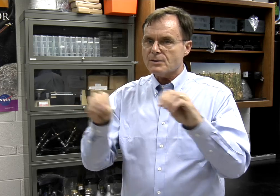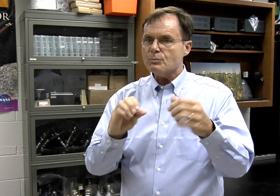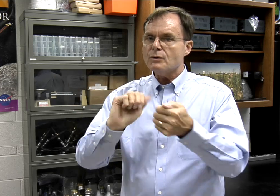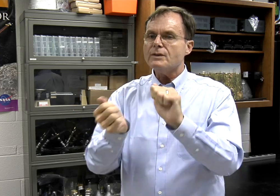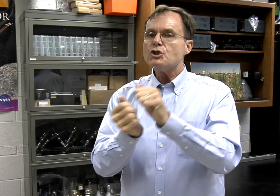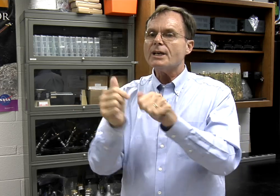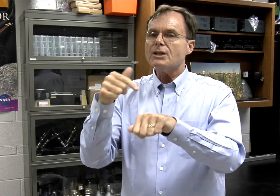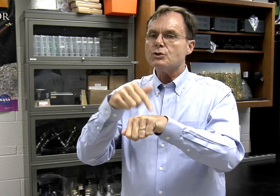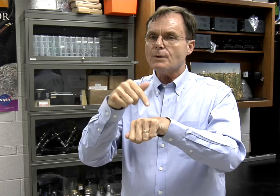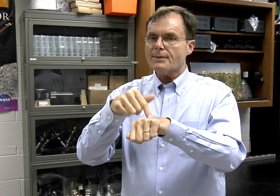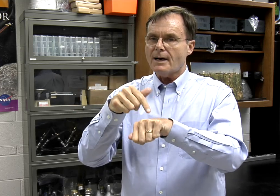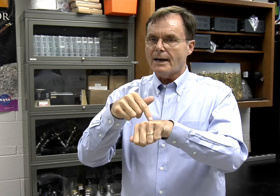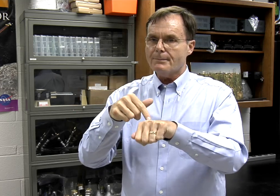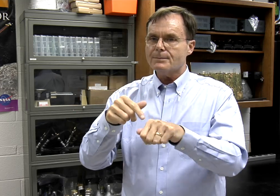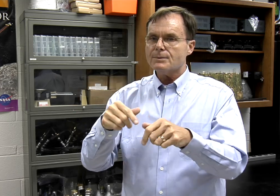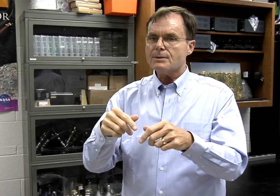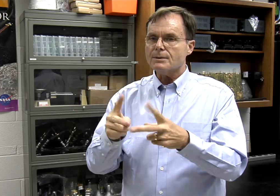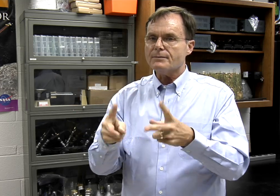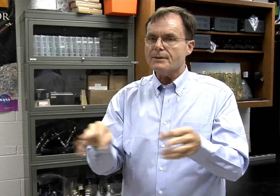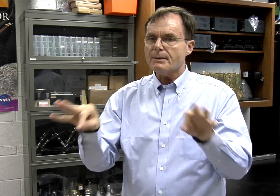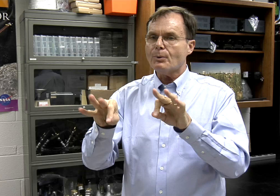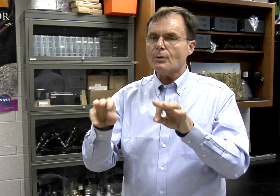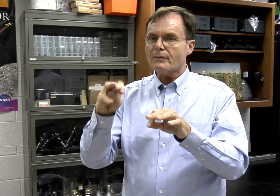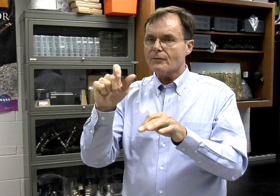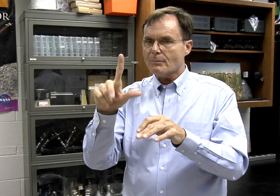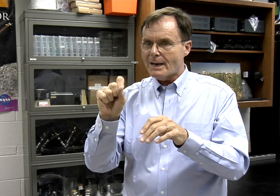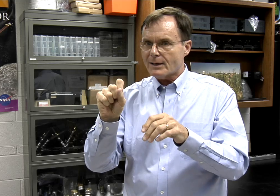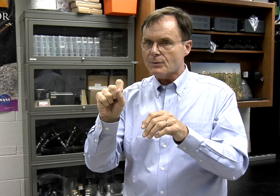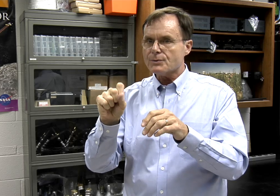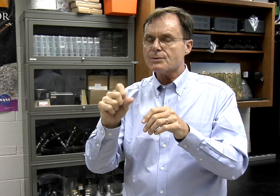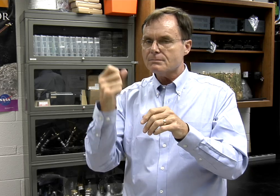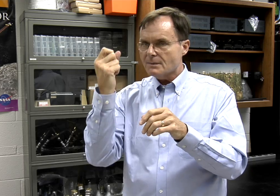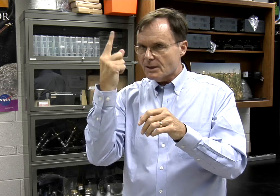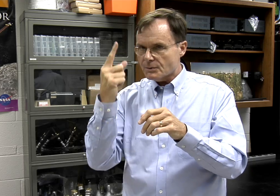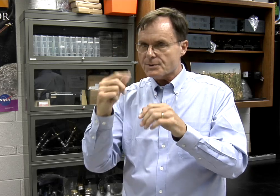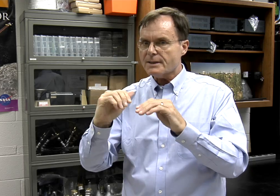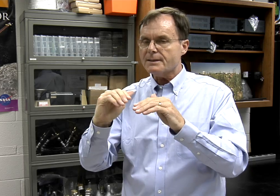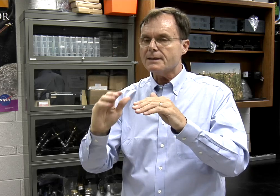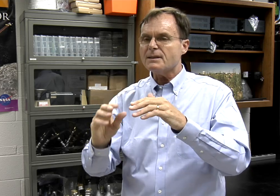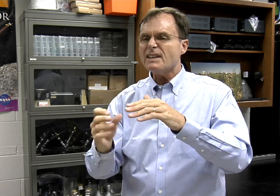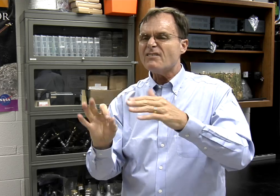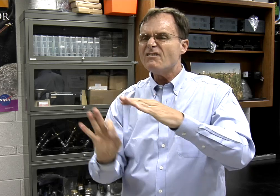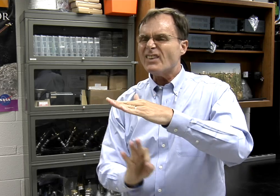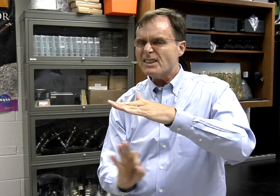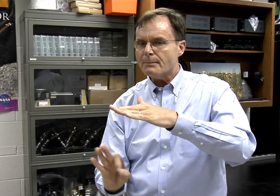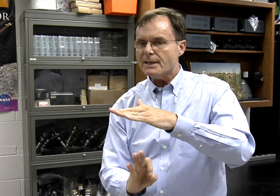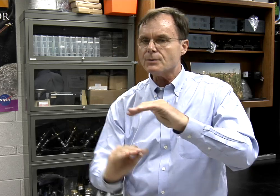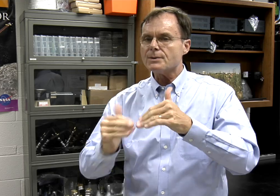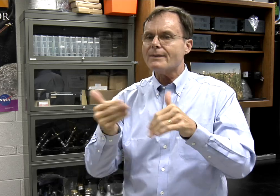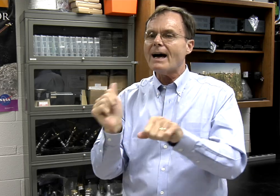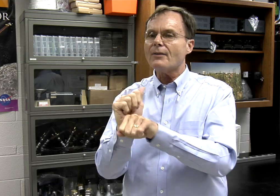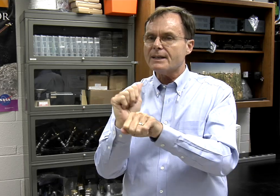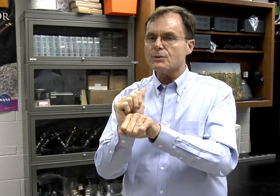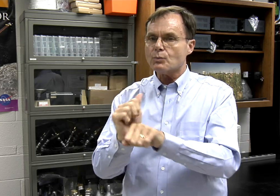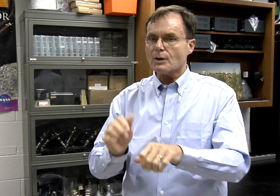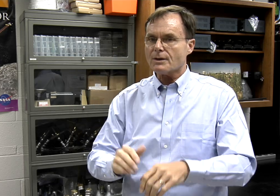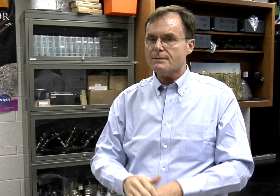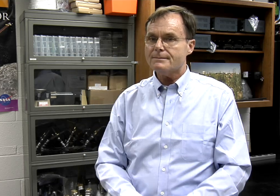how things move and change with time. It is very important for models, understanding the fundamentals of how things work.